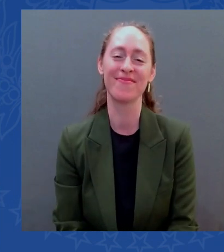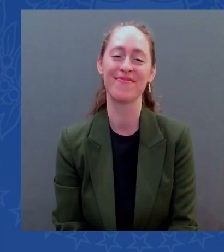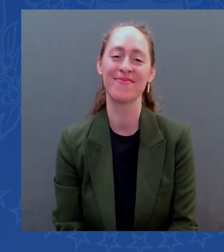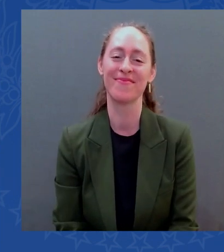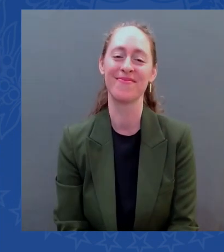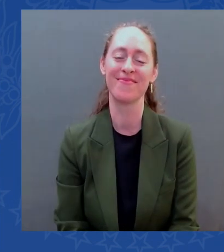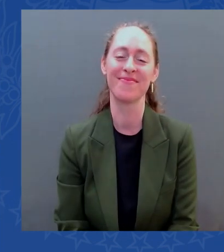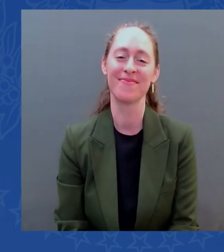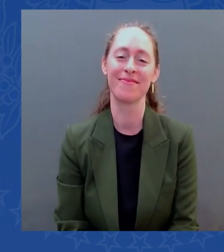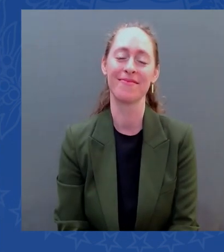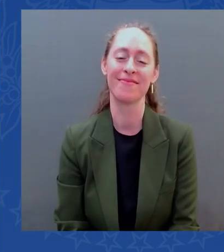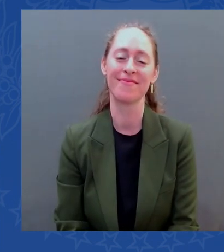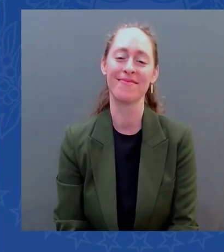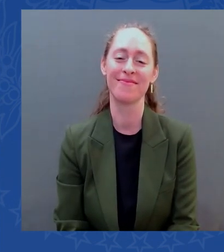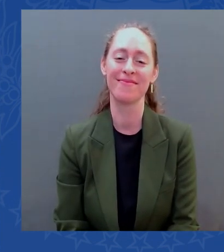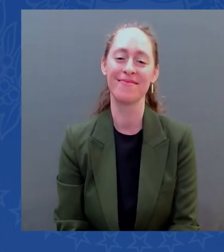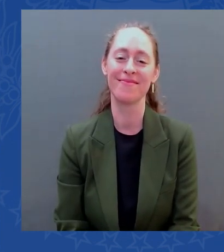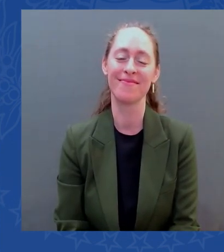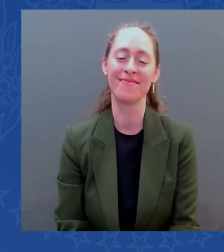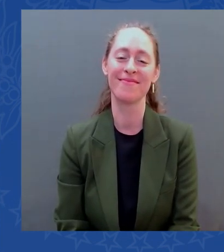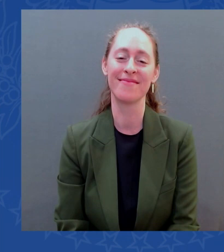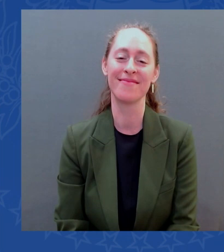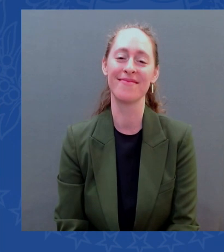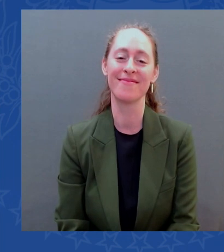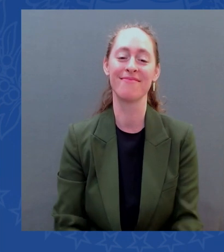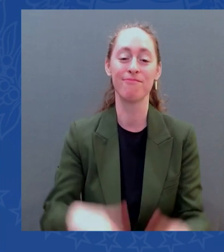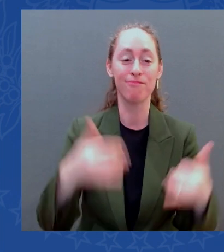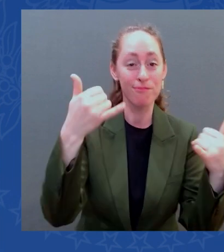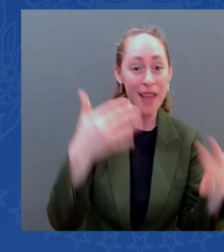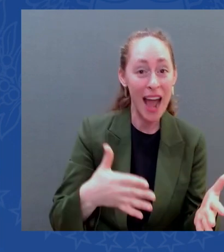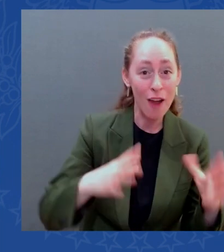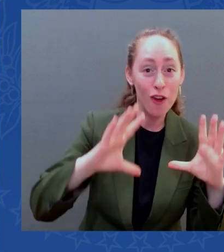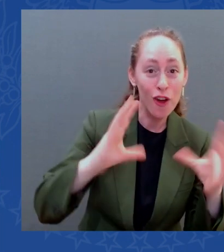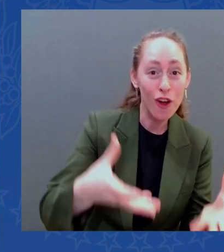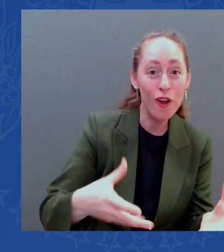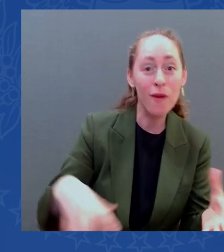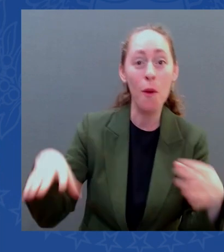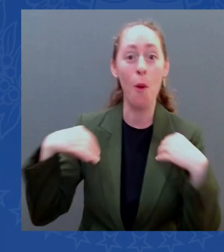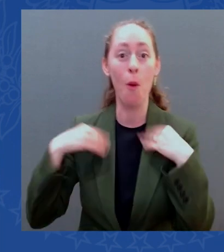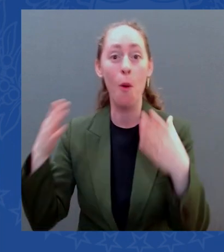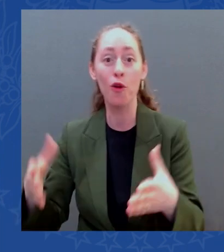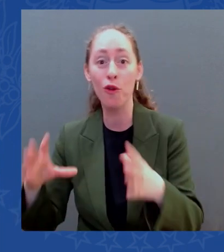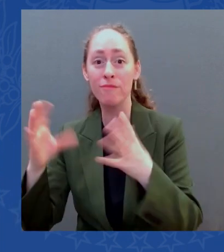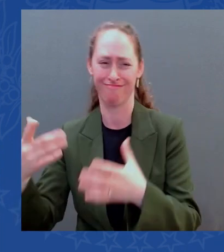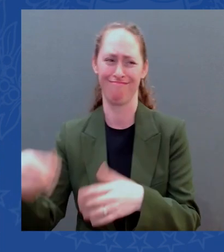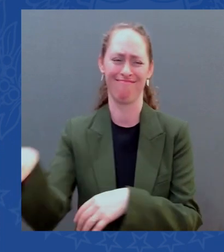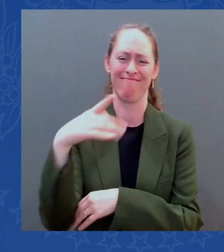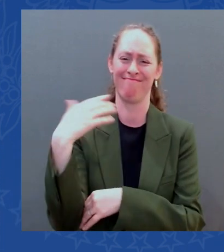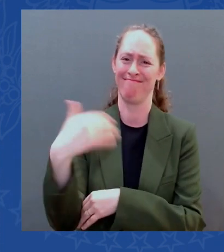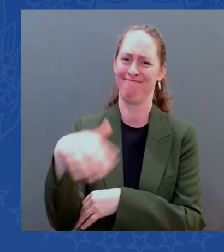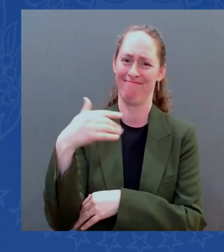It's an honor to have you all here. And it's great to see Congresswoman Castor. There she is. I know. She's holding --